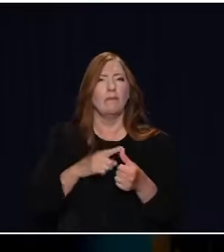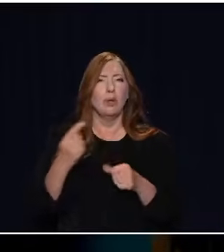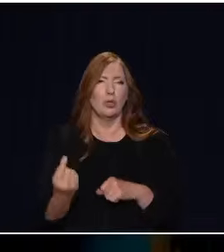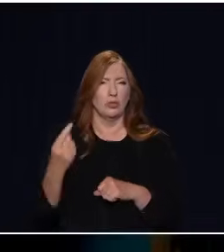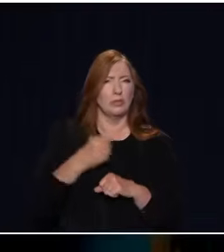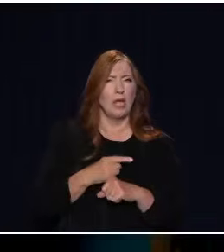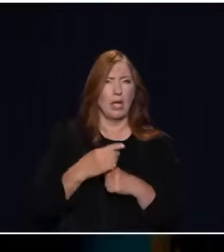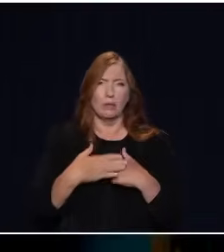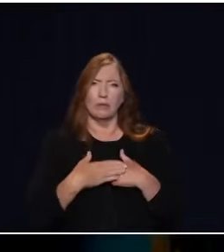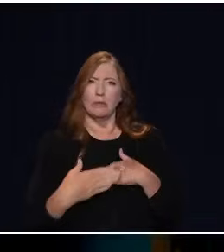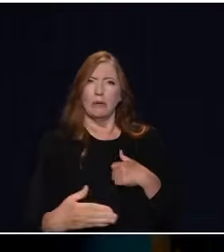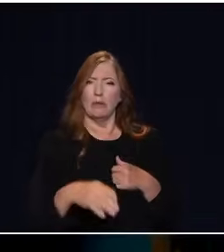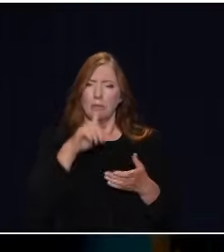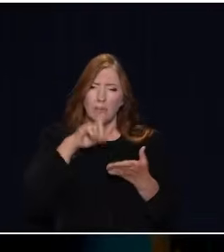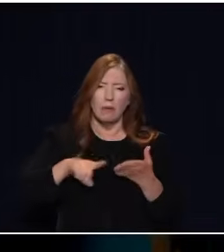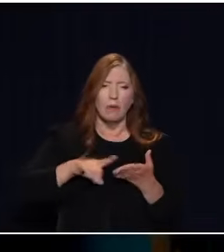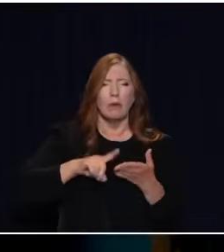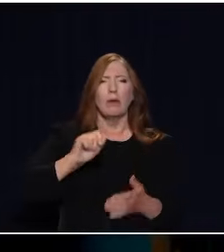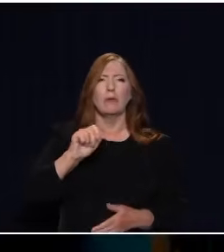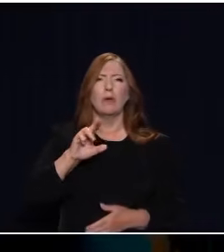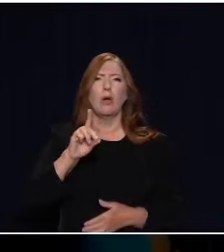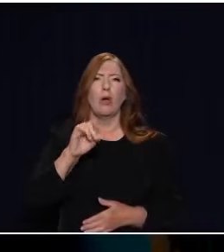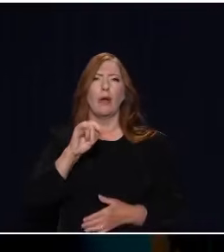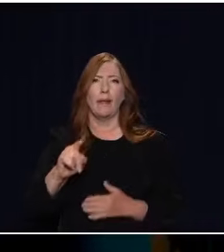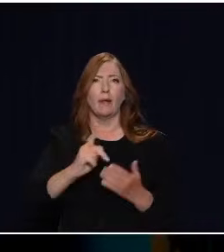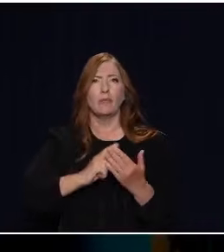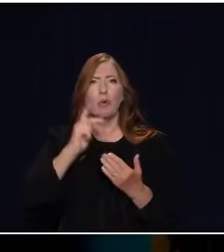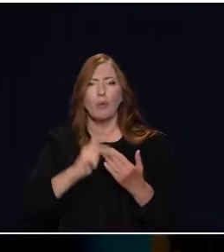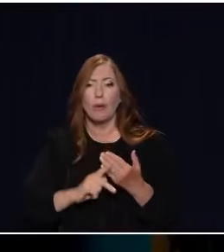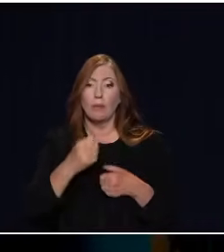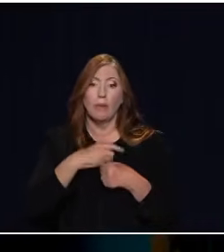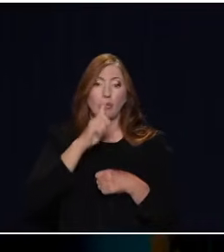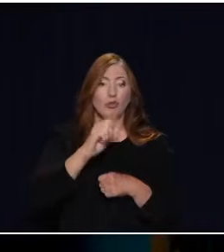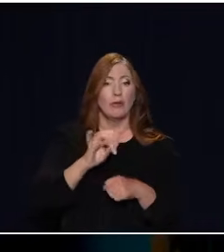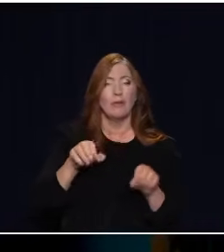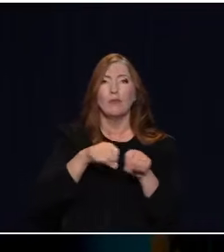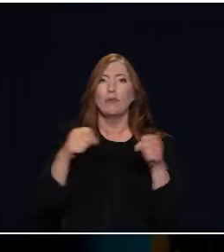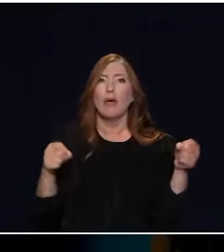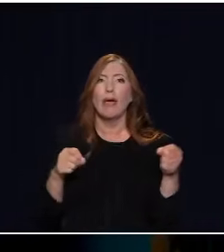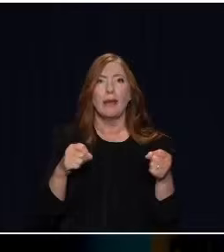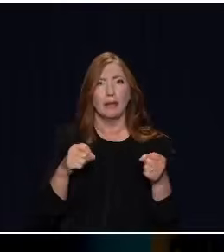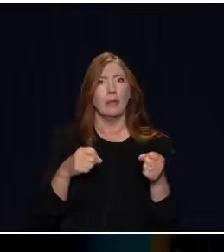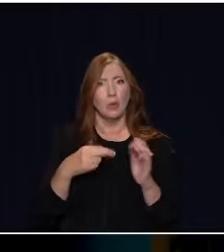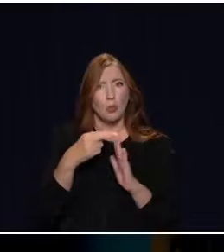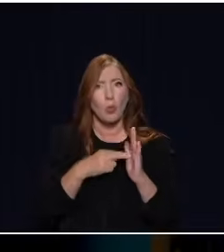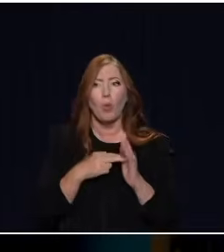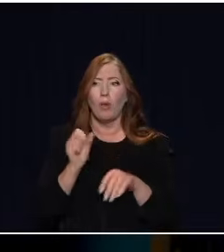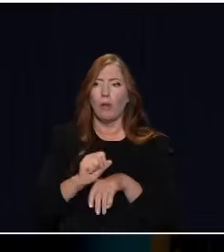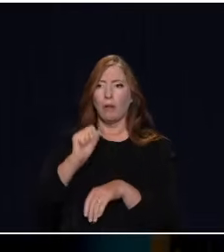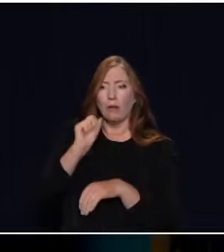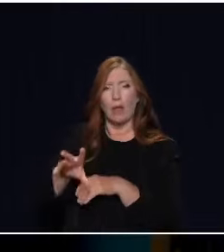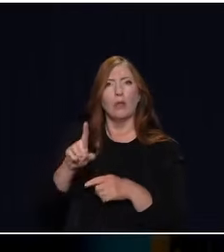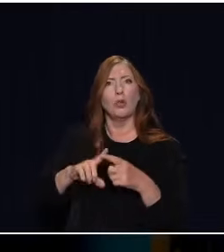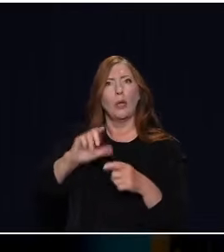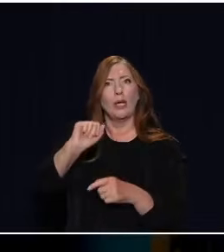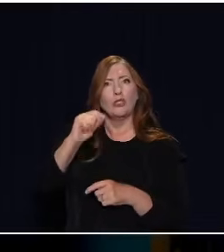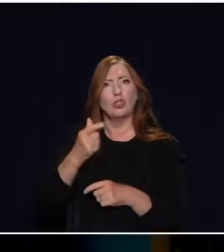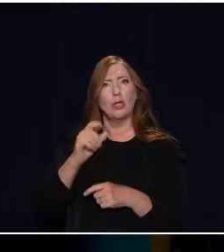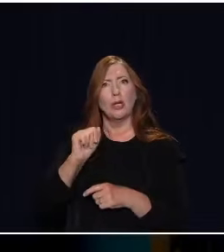POLICE PLACES LIKE EDUCATION AND ENHANCE THE LIVES OF THOSE